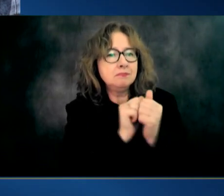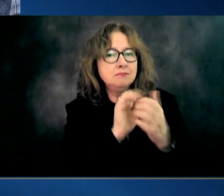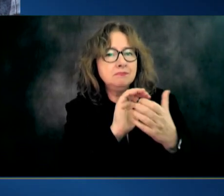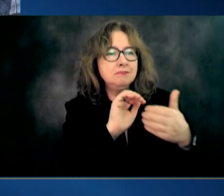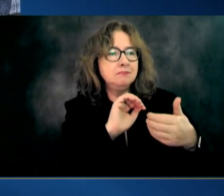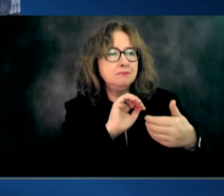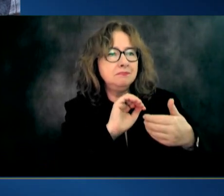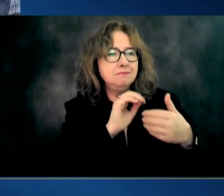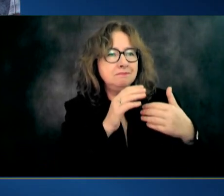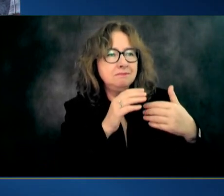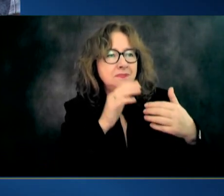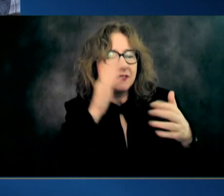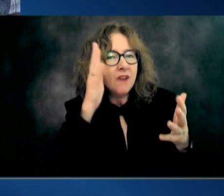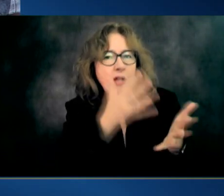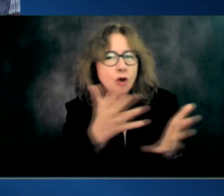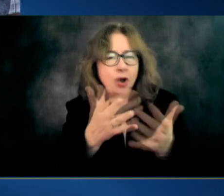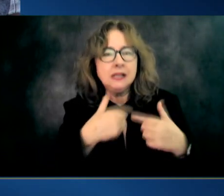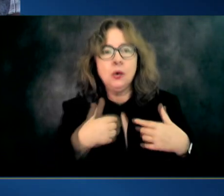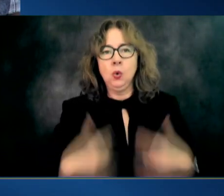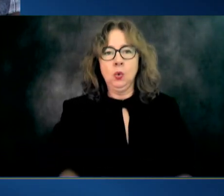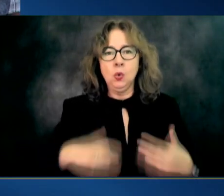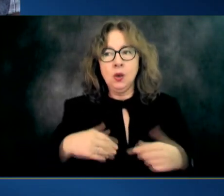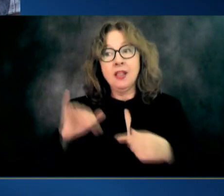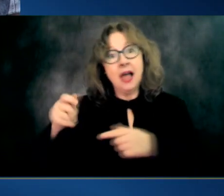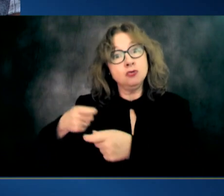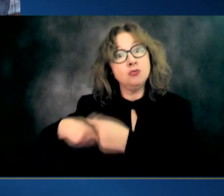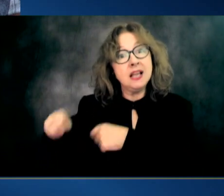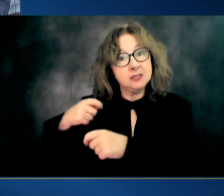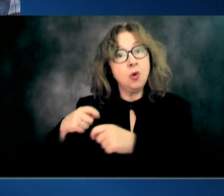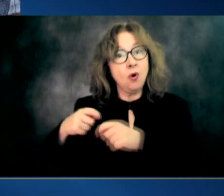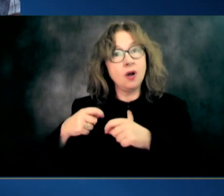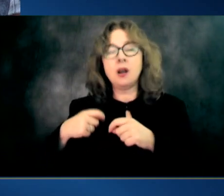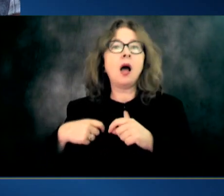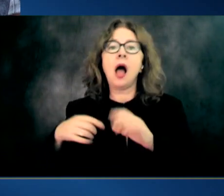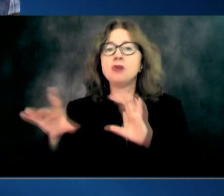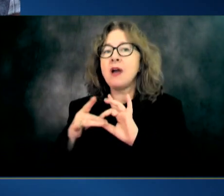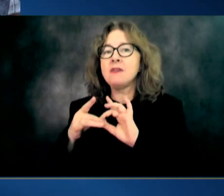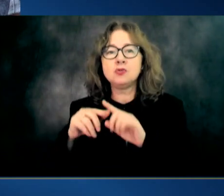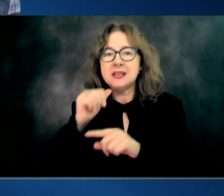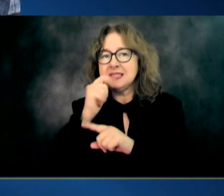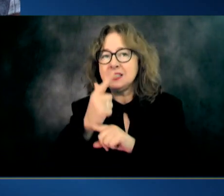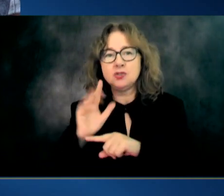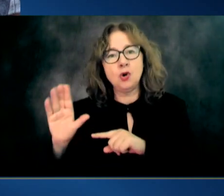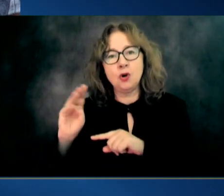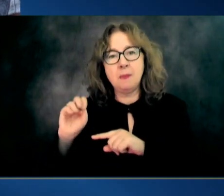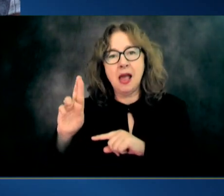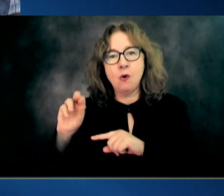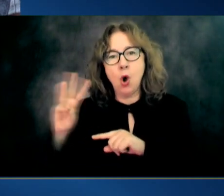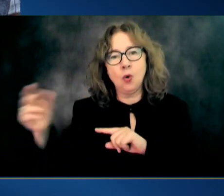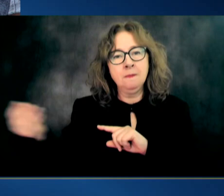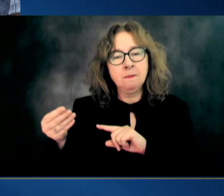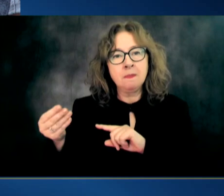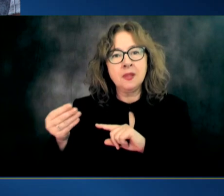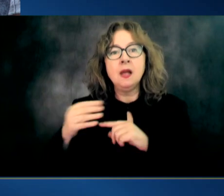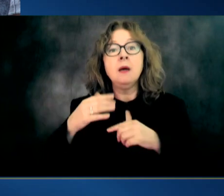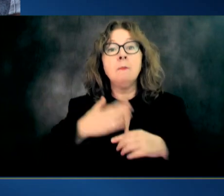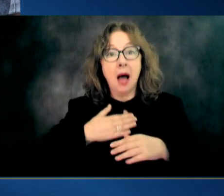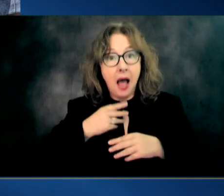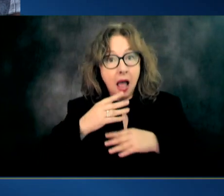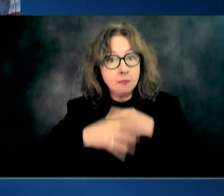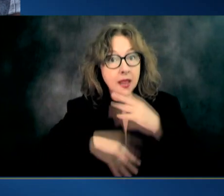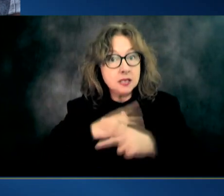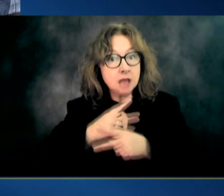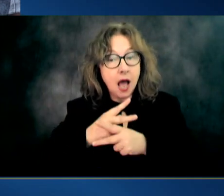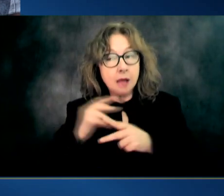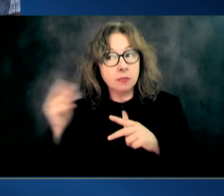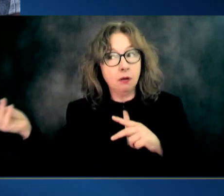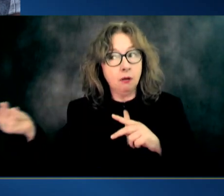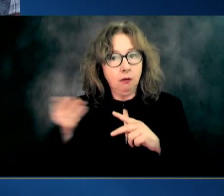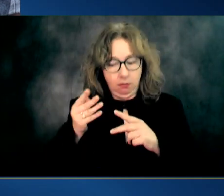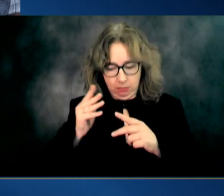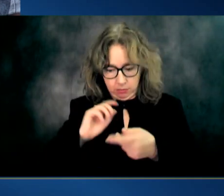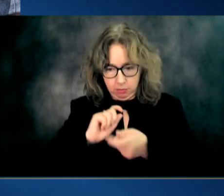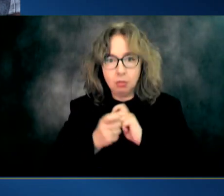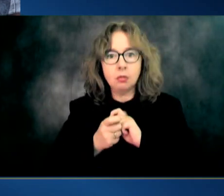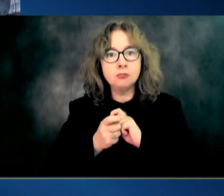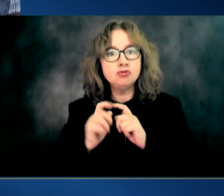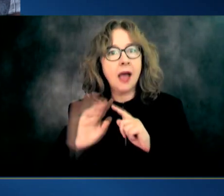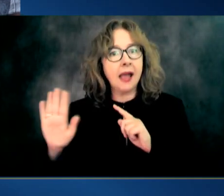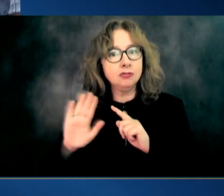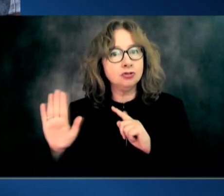transplant and I grafted completely to my sister, my blood type changed. But genetically, my eggs,